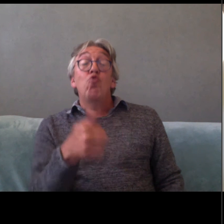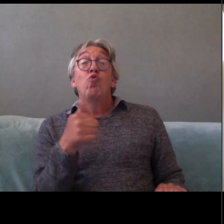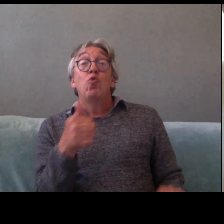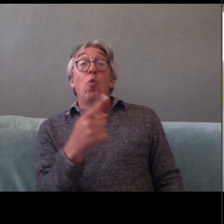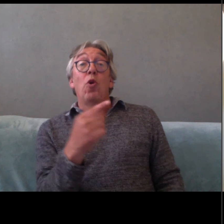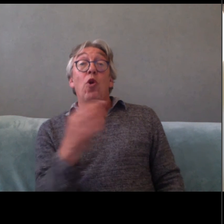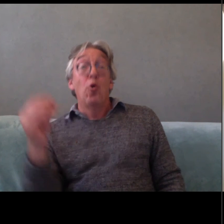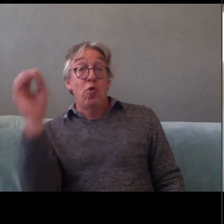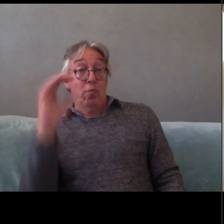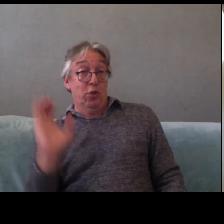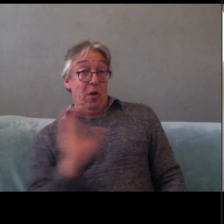Thank you.